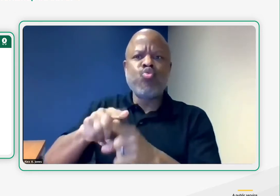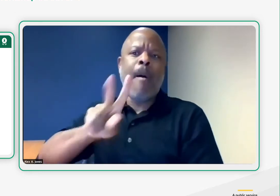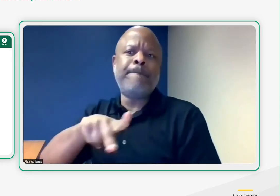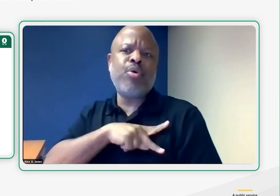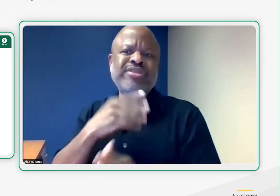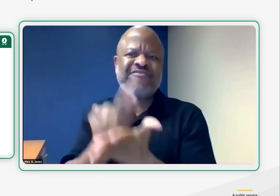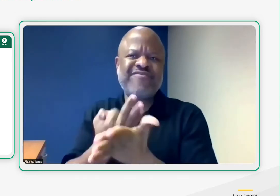personal finances.